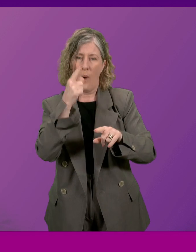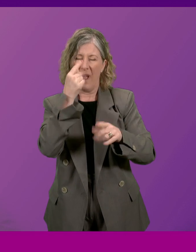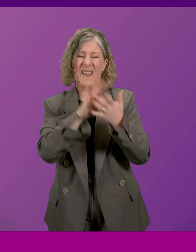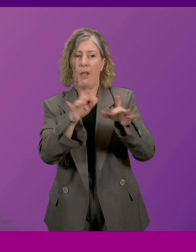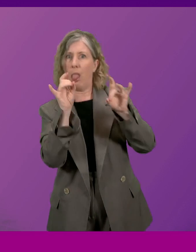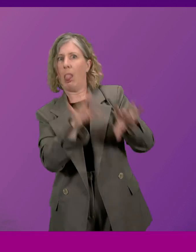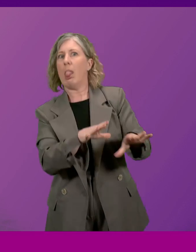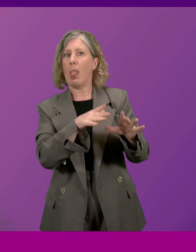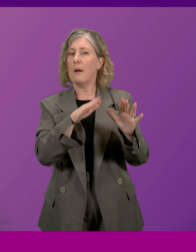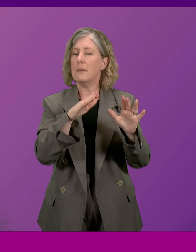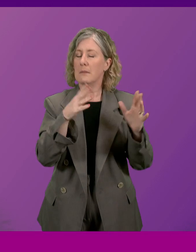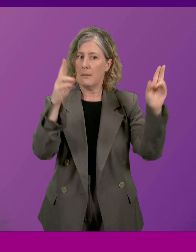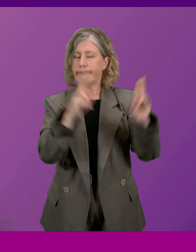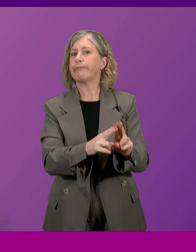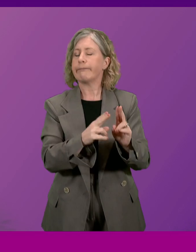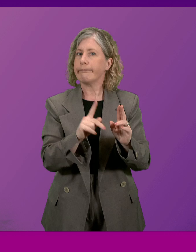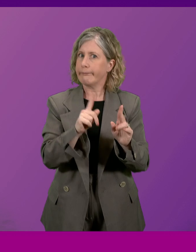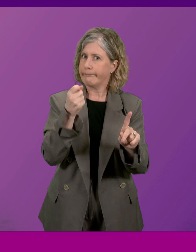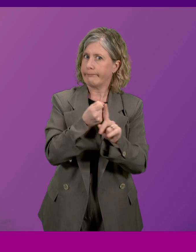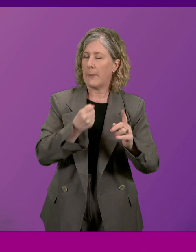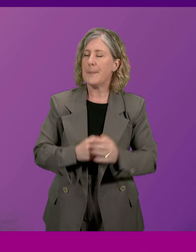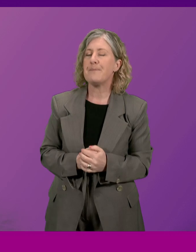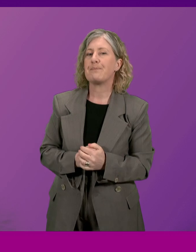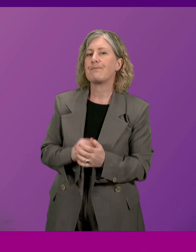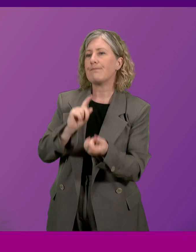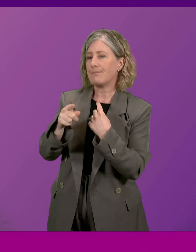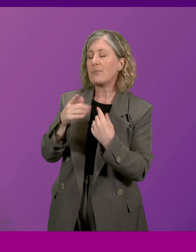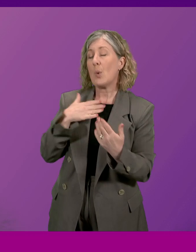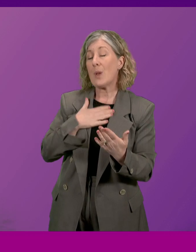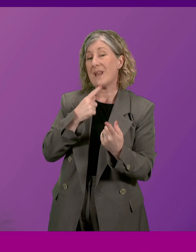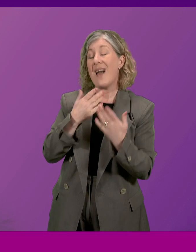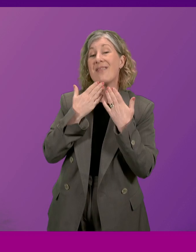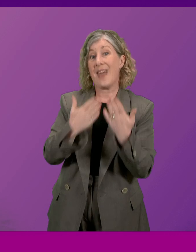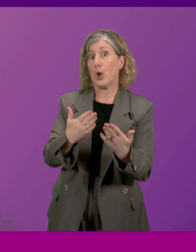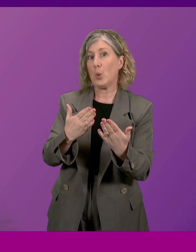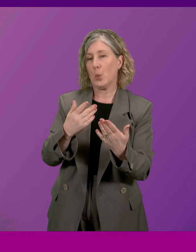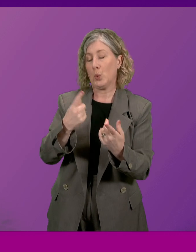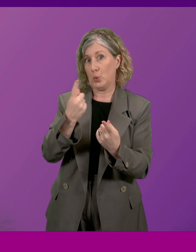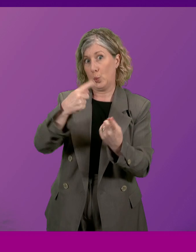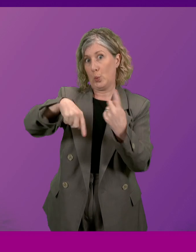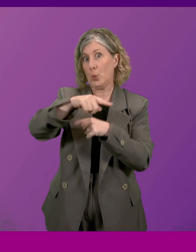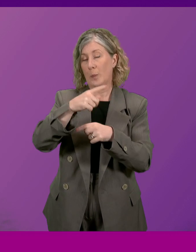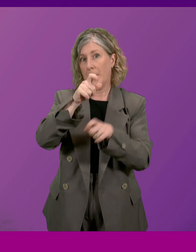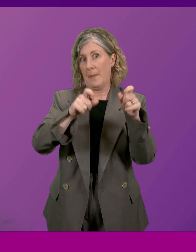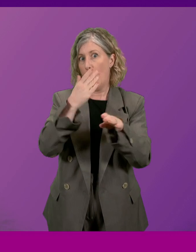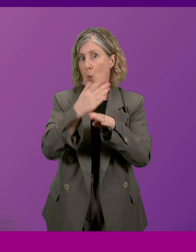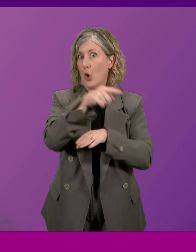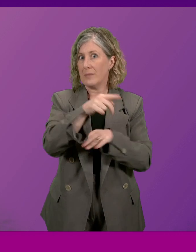First, I express my thanks to the committed workforce at the FCDO in East Kilbride. There is a